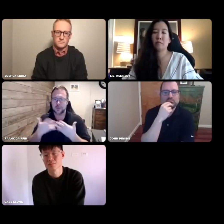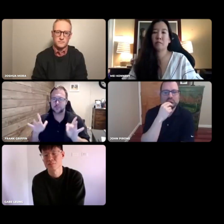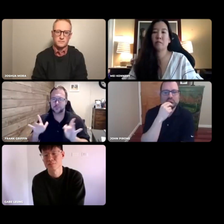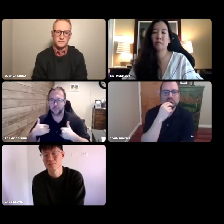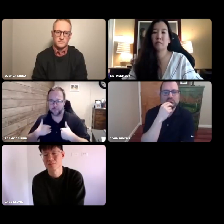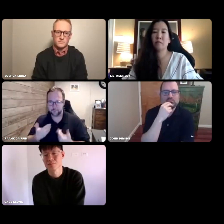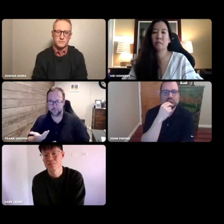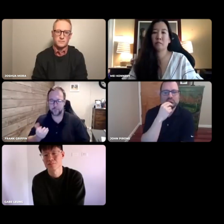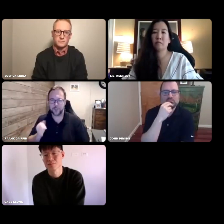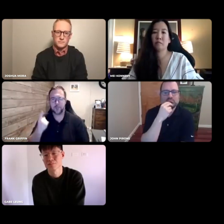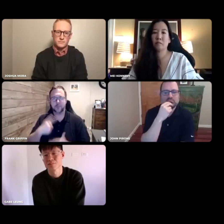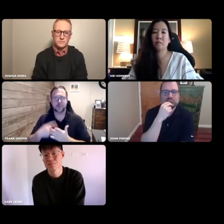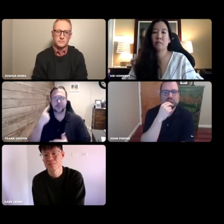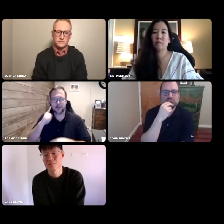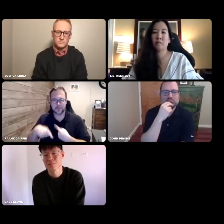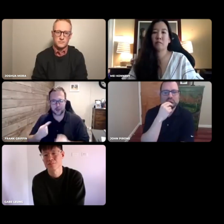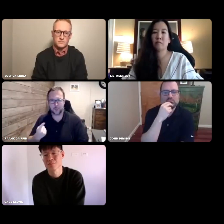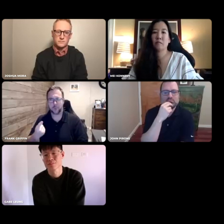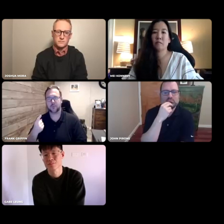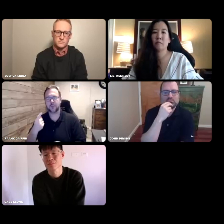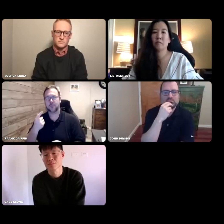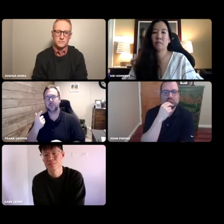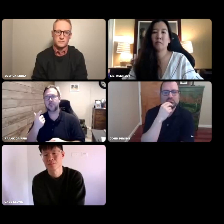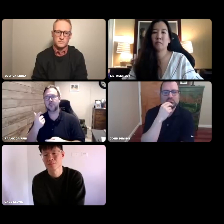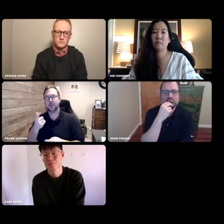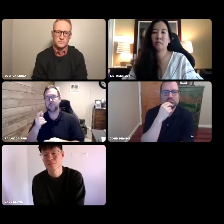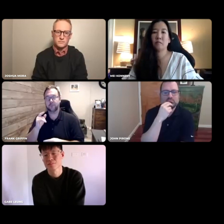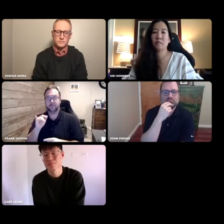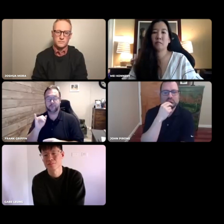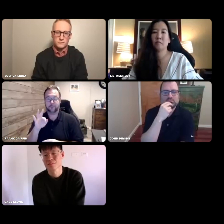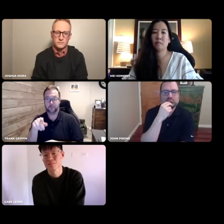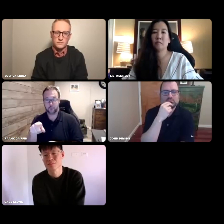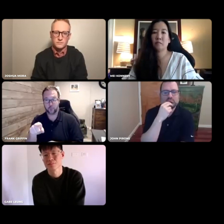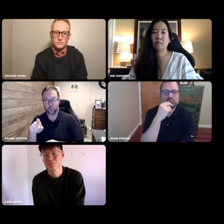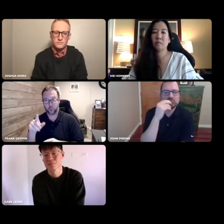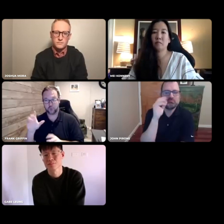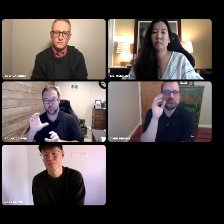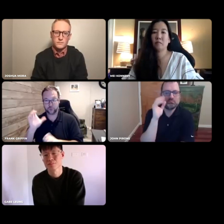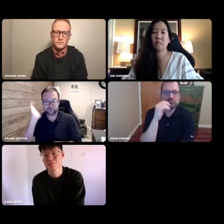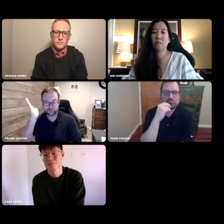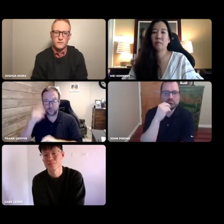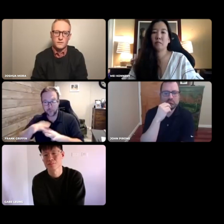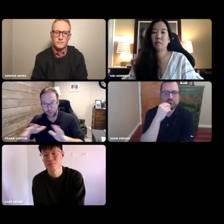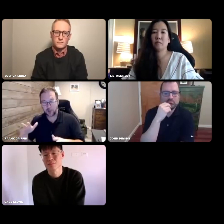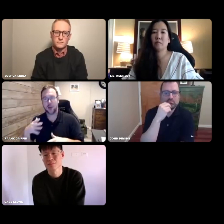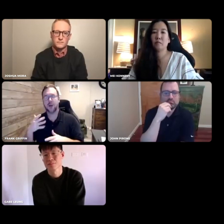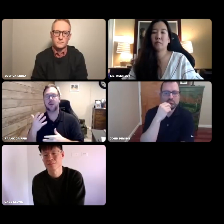can read and open it. Anyone with a computer can access it.